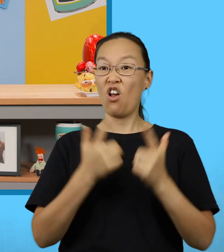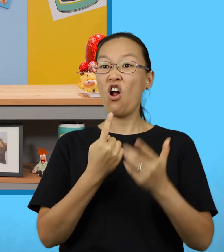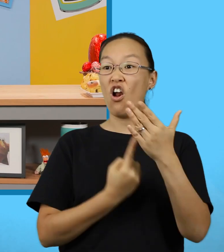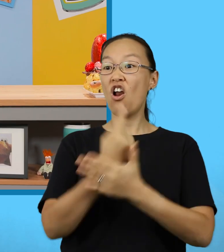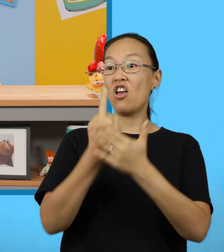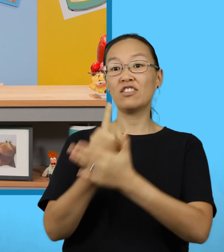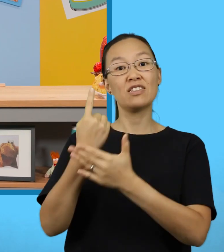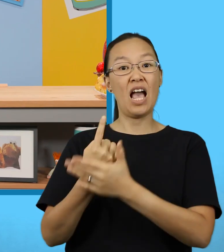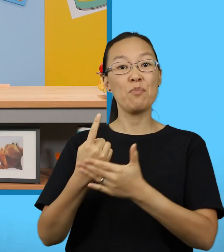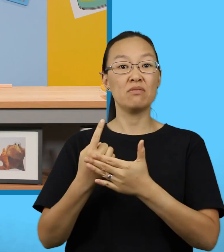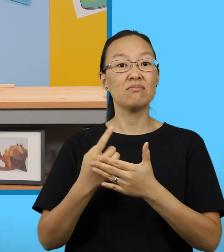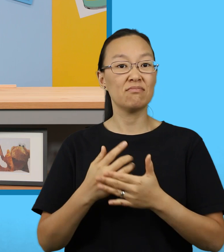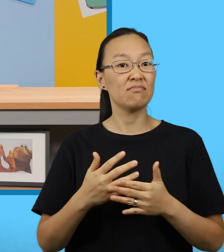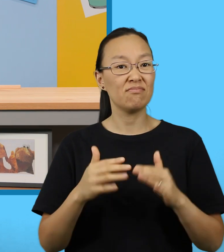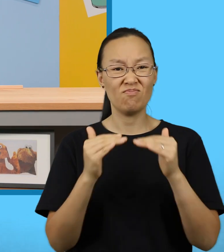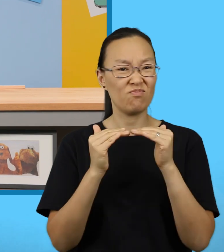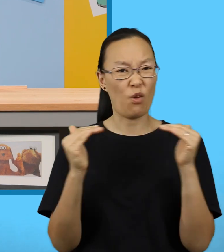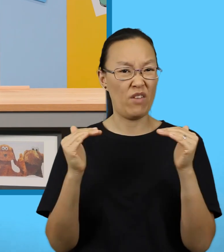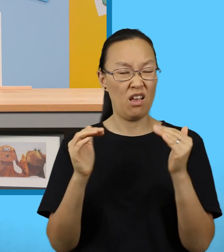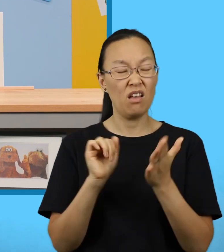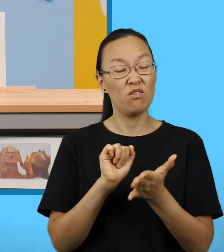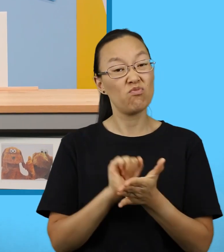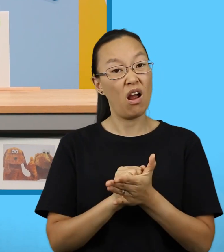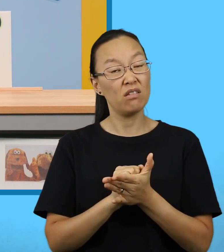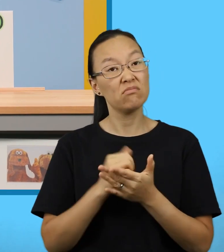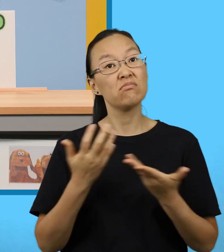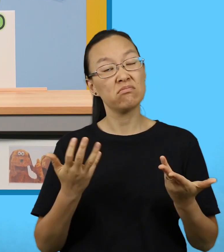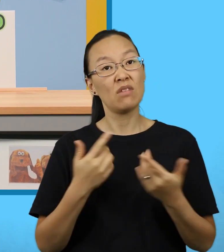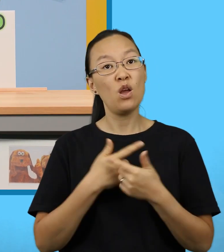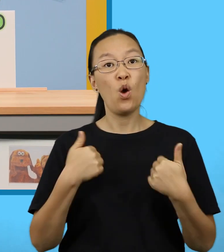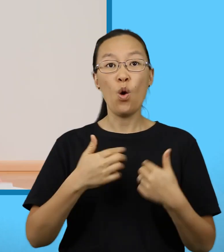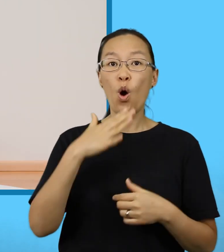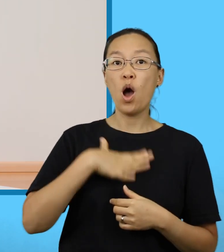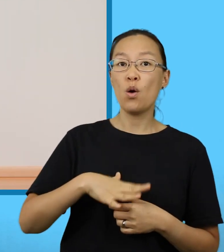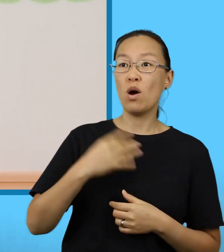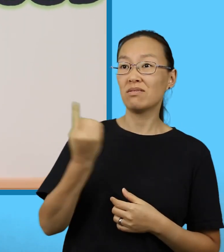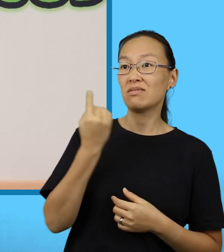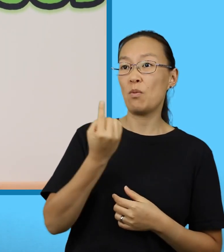that aren't fair, aren't there? And so we do want someone, like a judge,